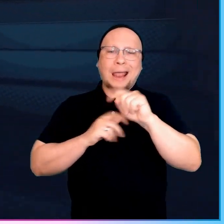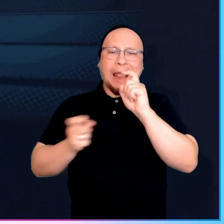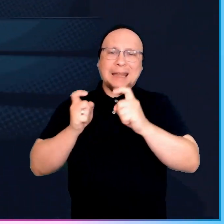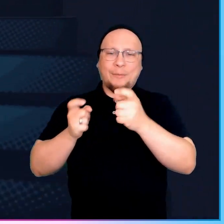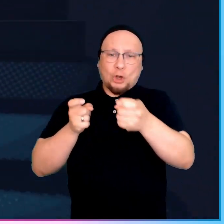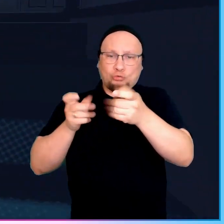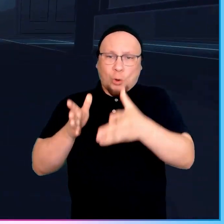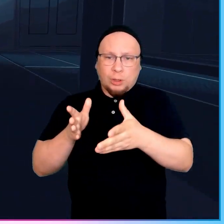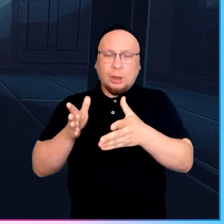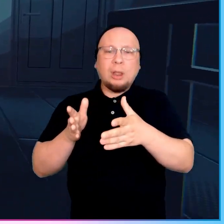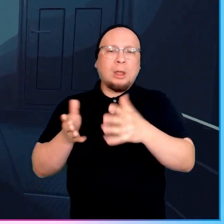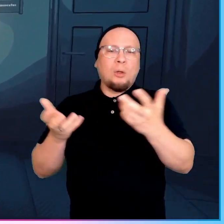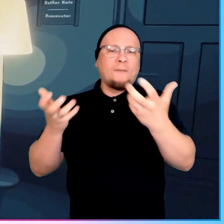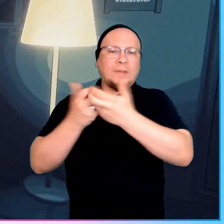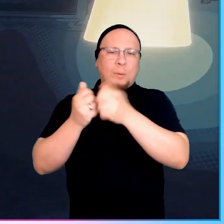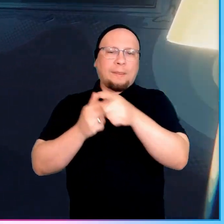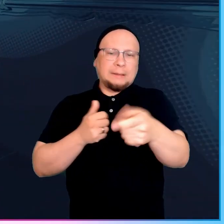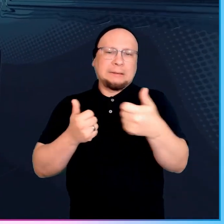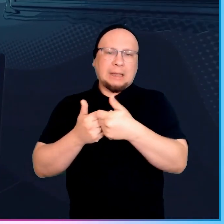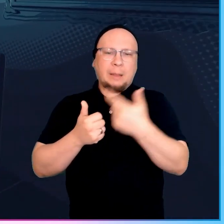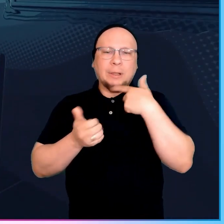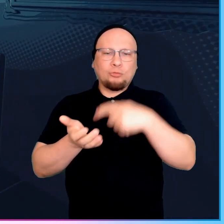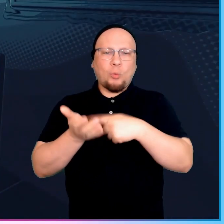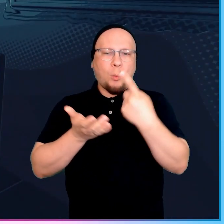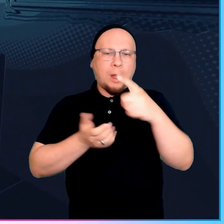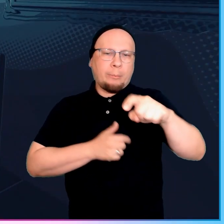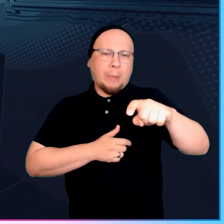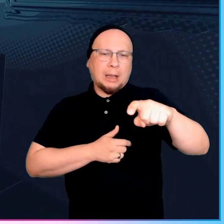In addition to mouse only gameplay, we’ve also made it easy for players to